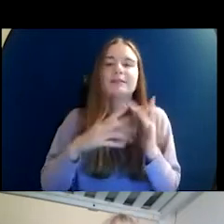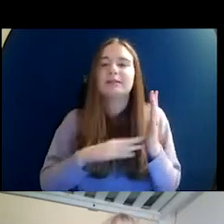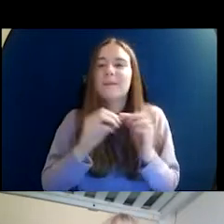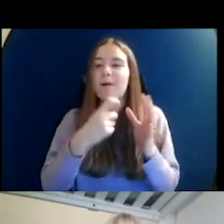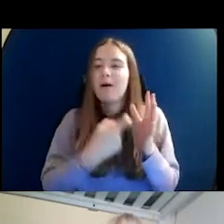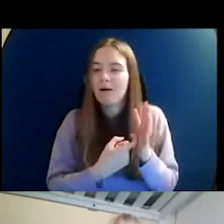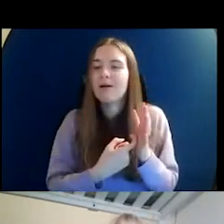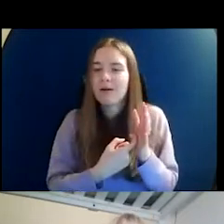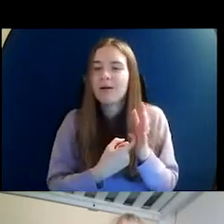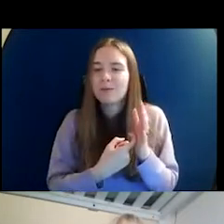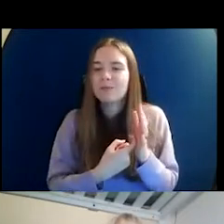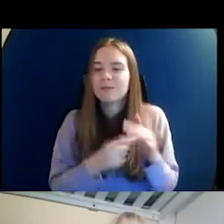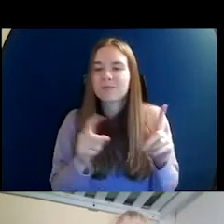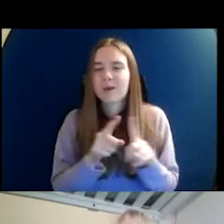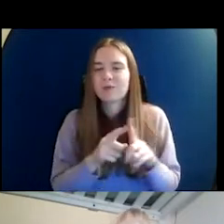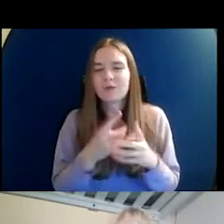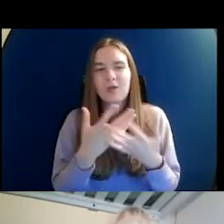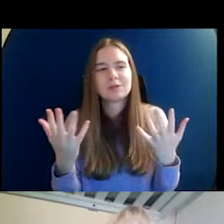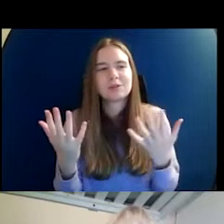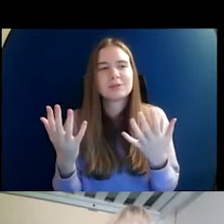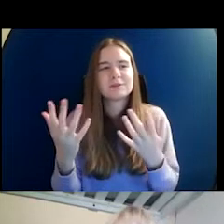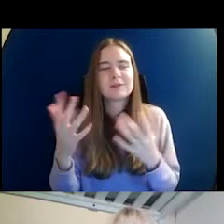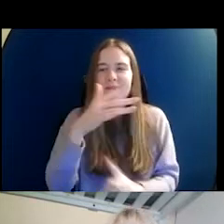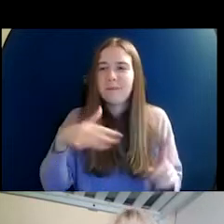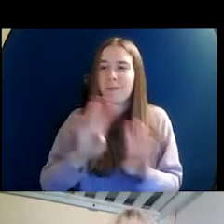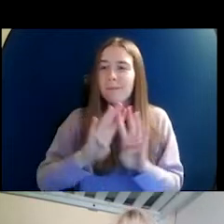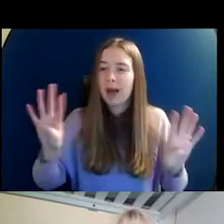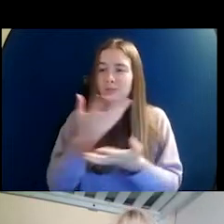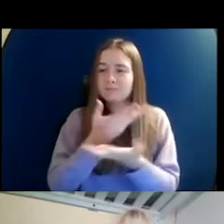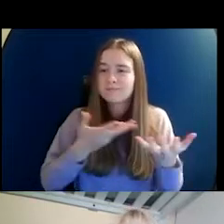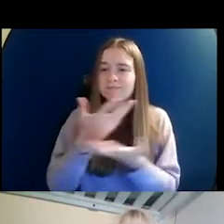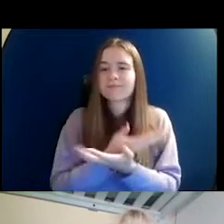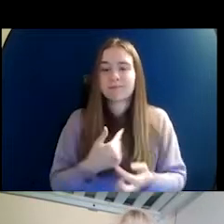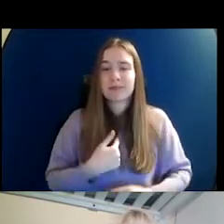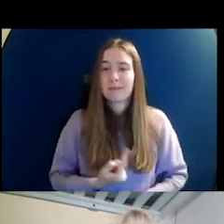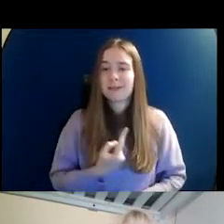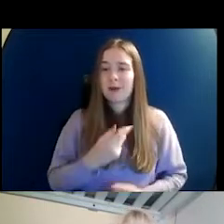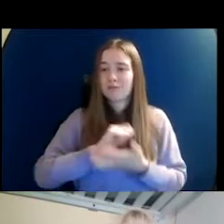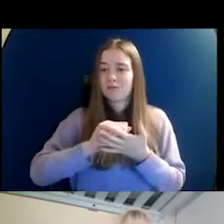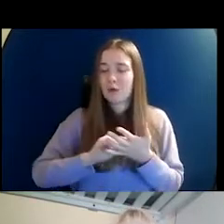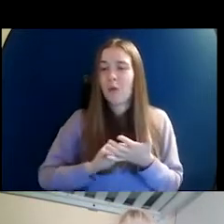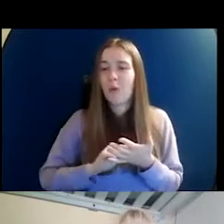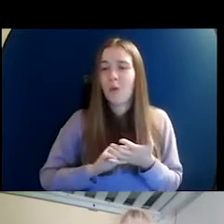And we've also had lots of environmental panel discussions. I, for example, wrote my bachelors thesis